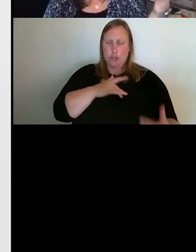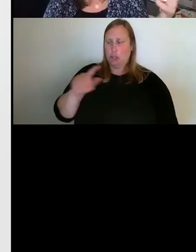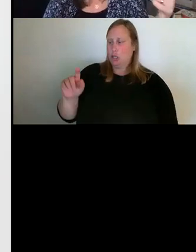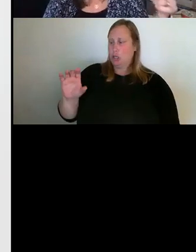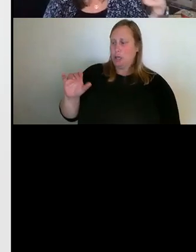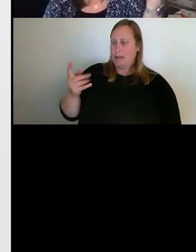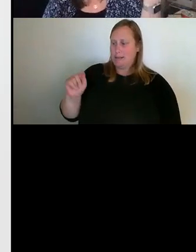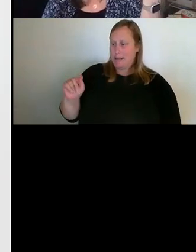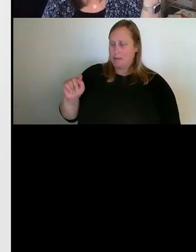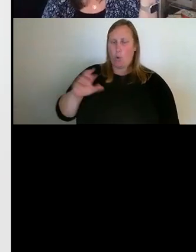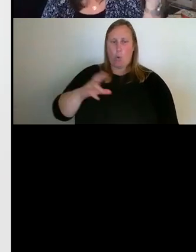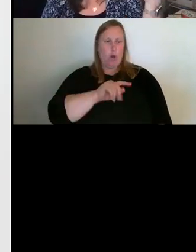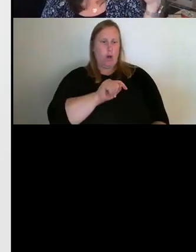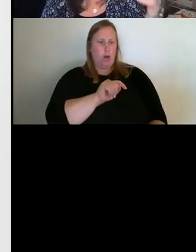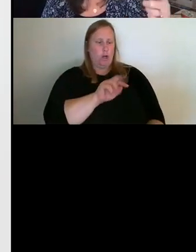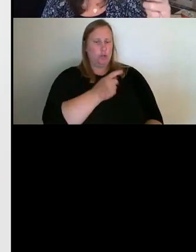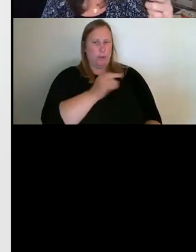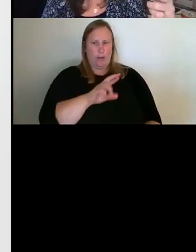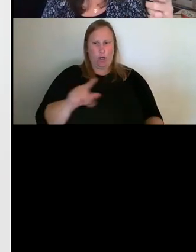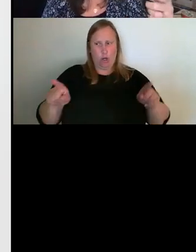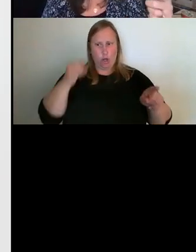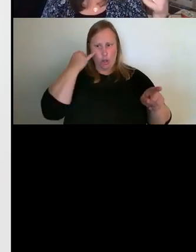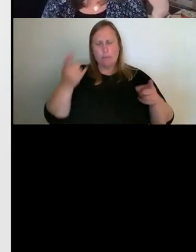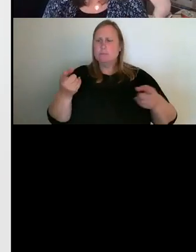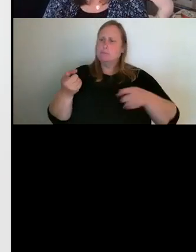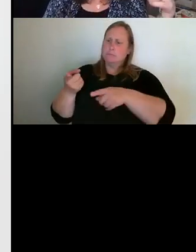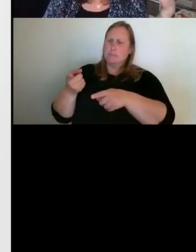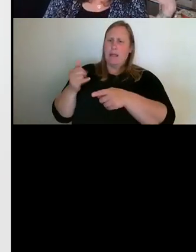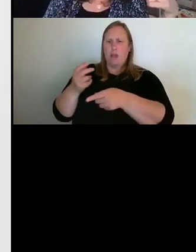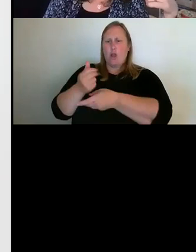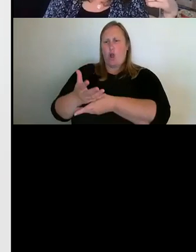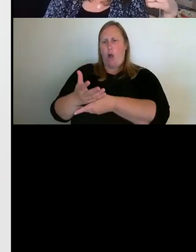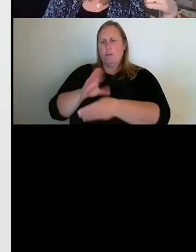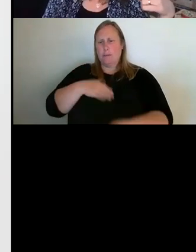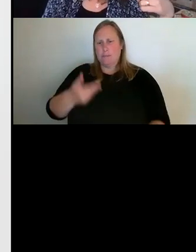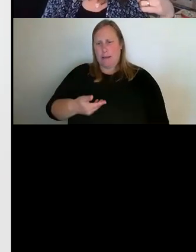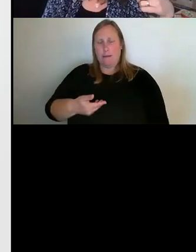A content warning may be upsetting. A trigger warning may actually trigger